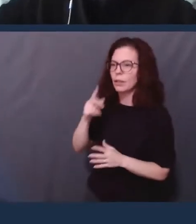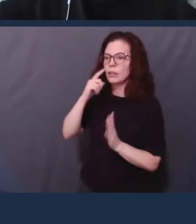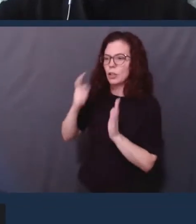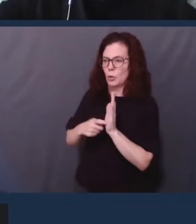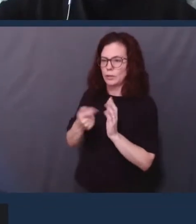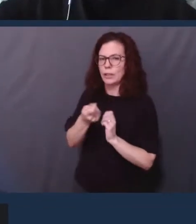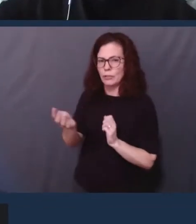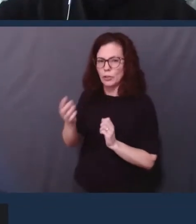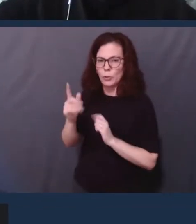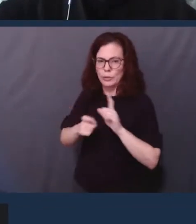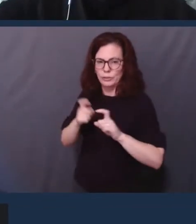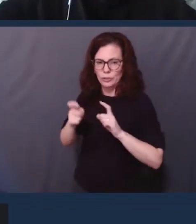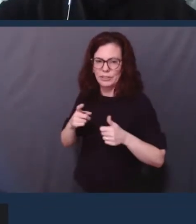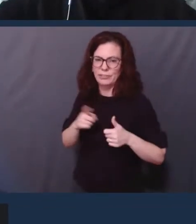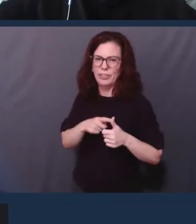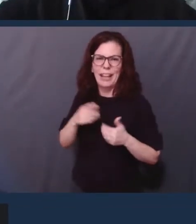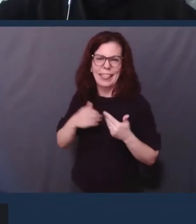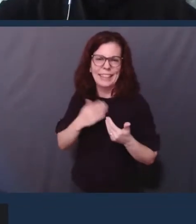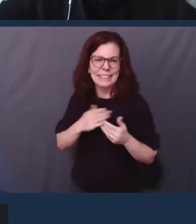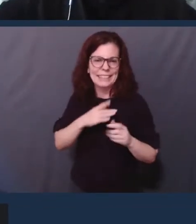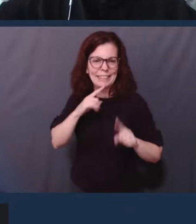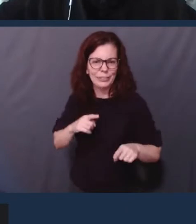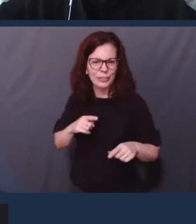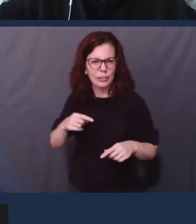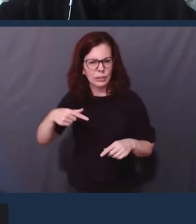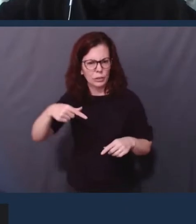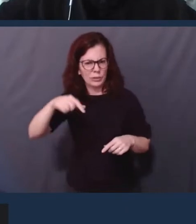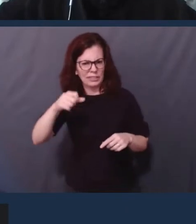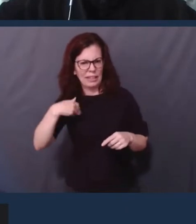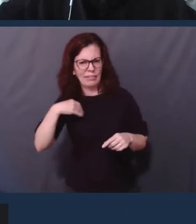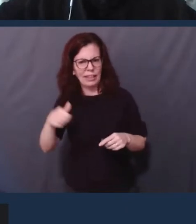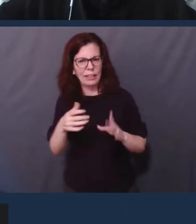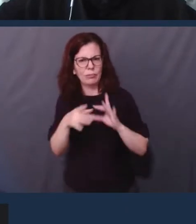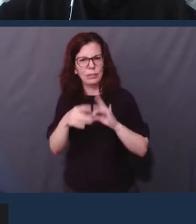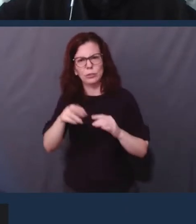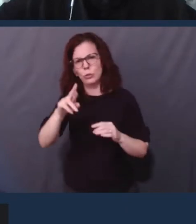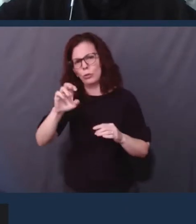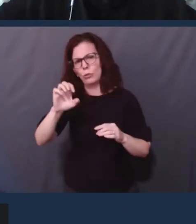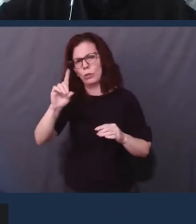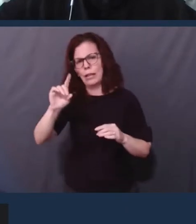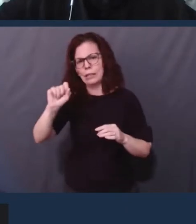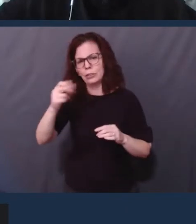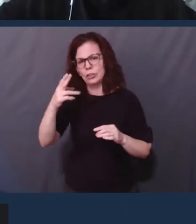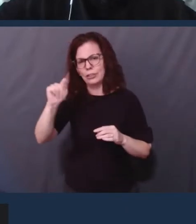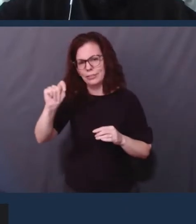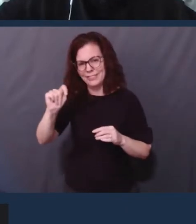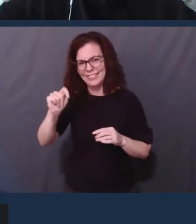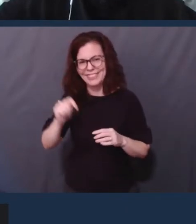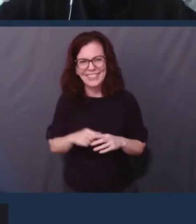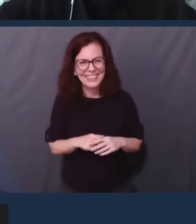First one, this one should be easy one. "Does QuickSight have anything to do with Redshift?" Absolutely.